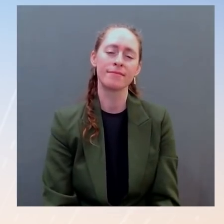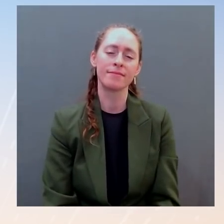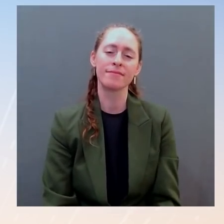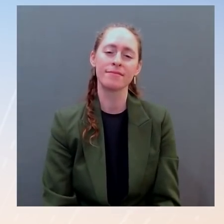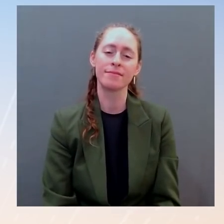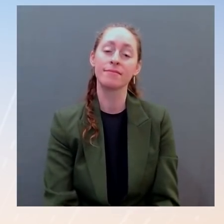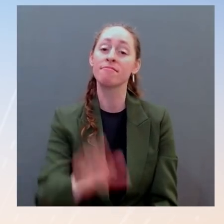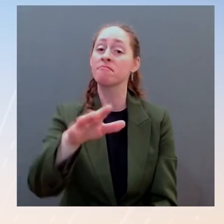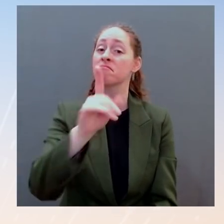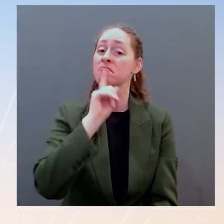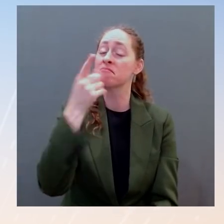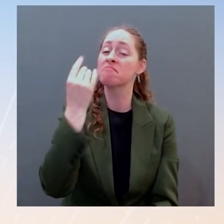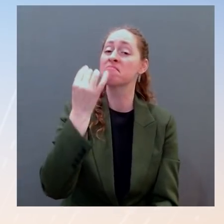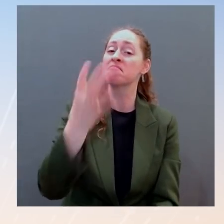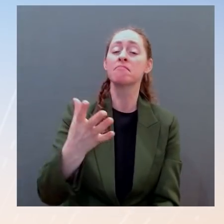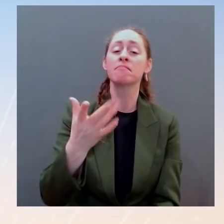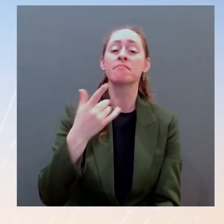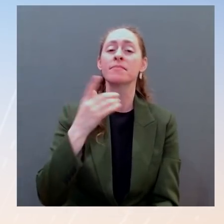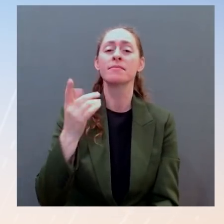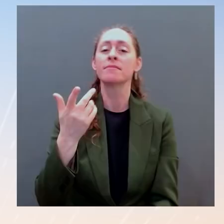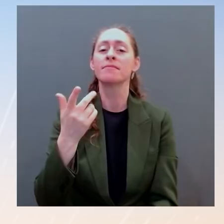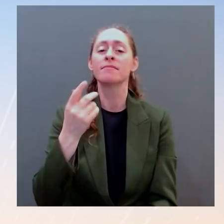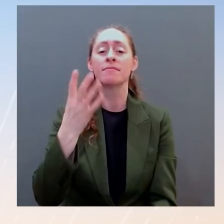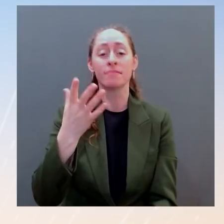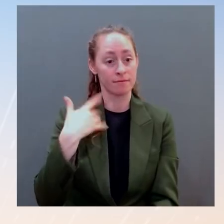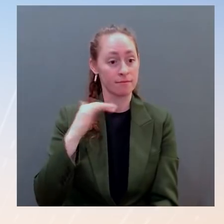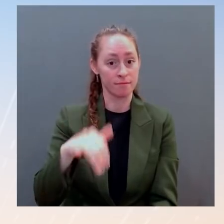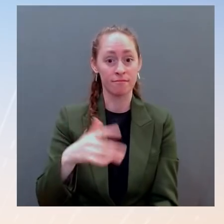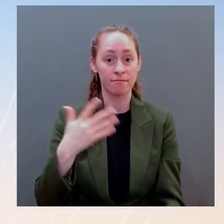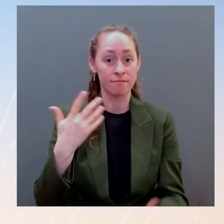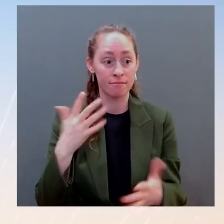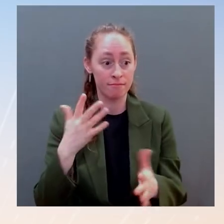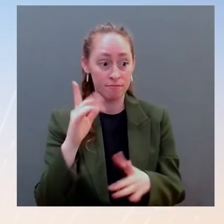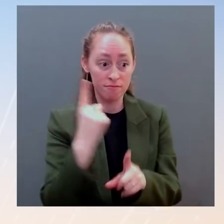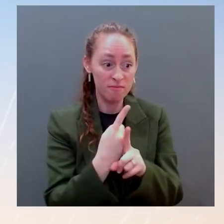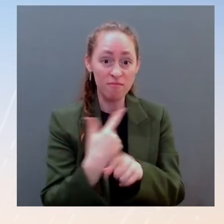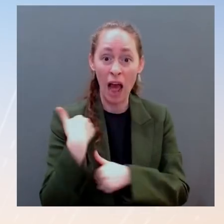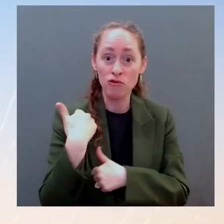and economic needs as well. So I would expect that all of them will continue to be touched on.